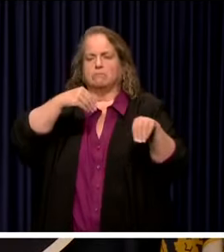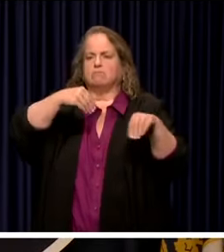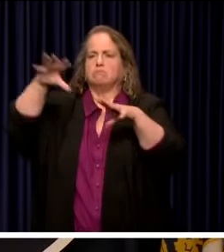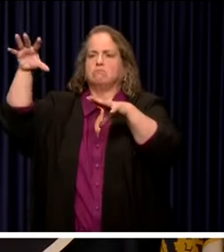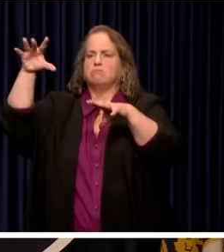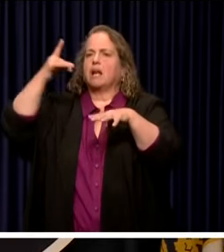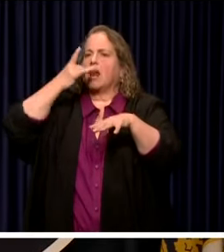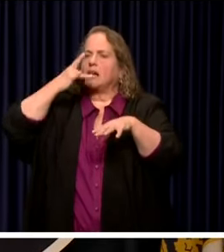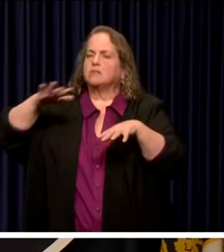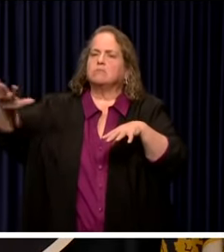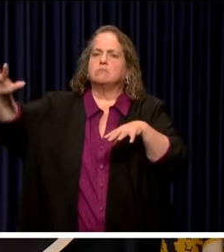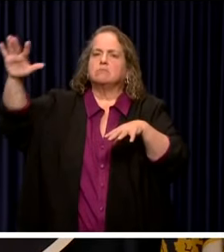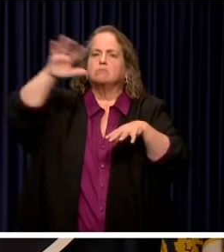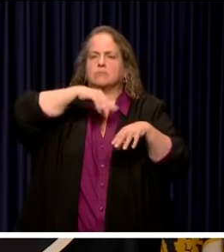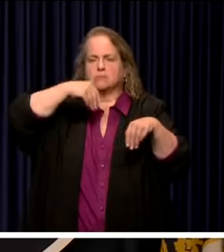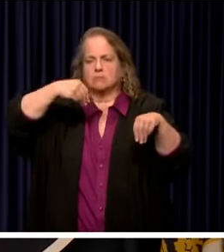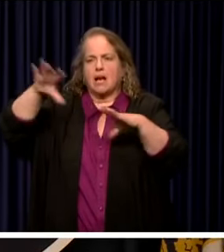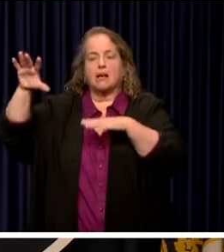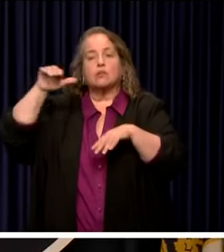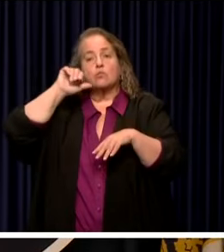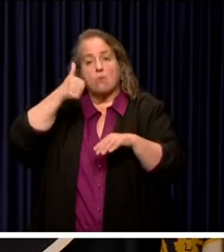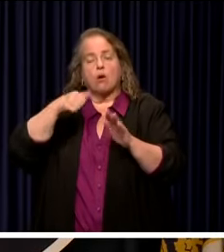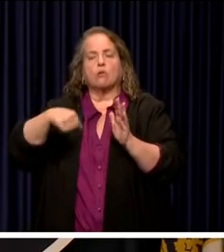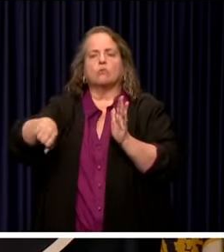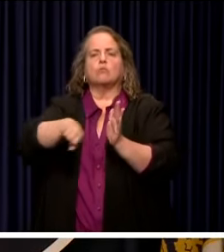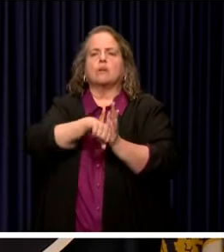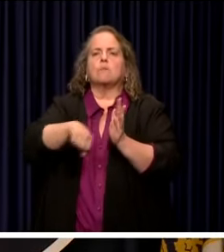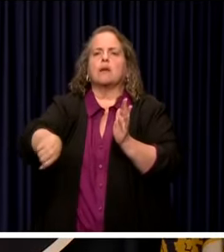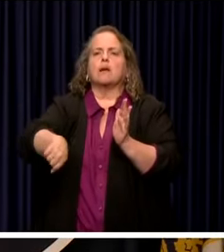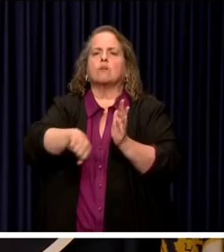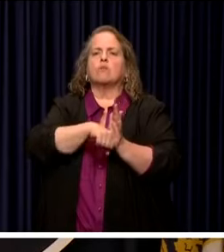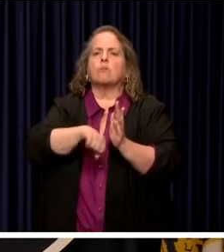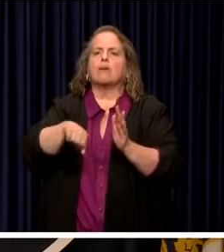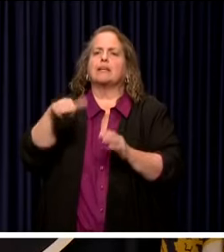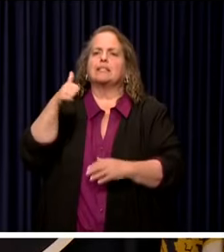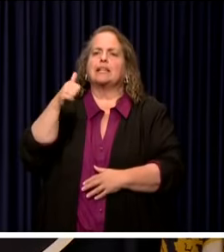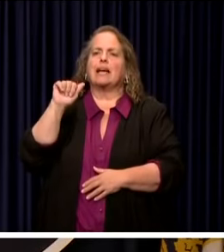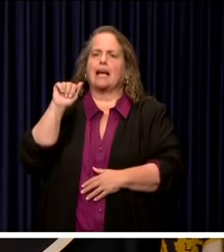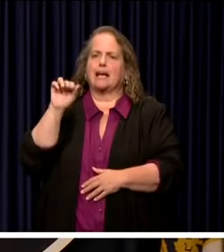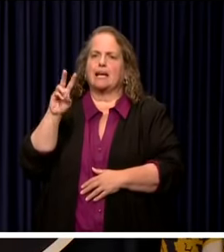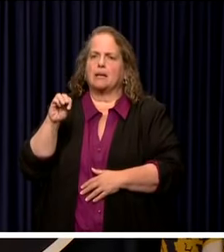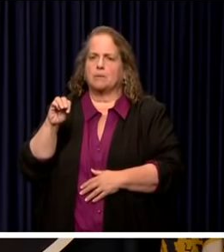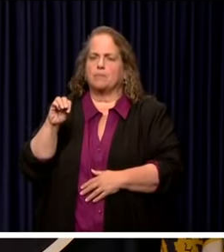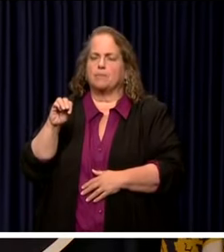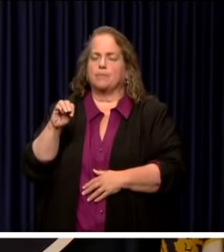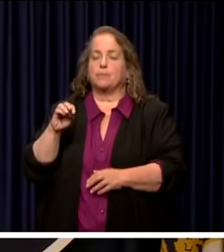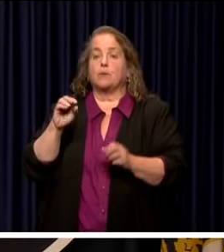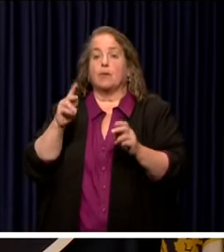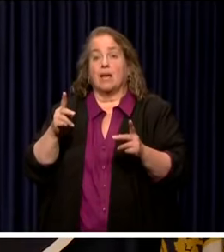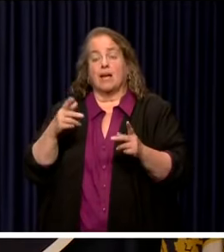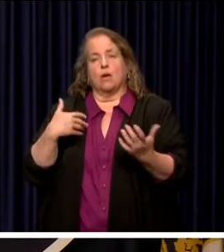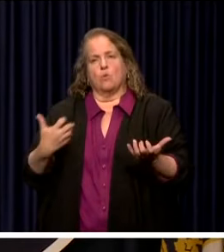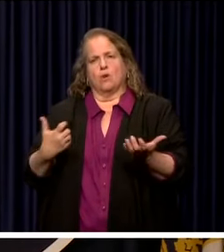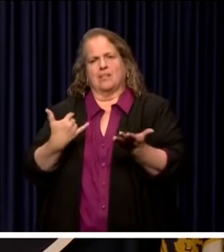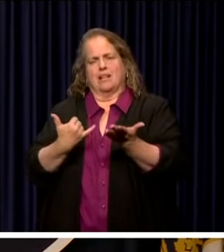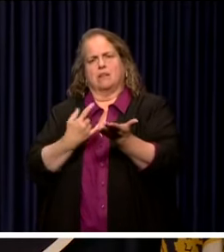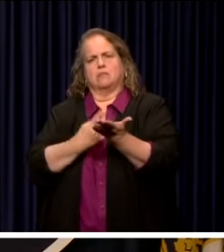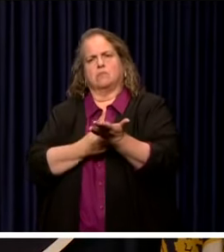CLIENT OR NOT? AND SO THIS GIVES US AT LEAST ONE OTHER WAY TO LOOK AT IT.